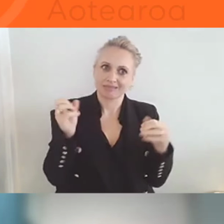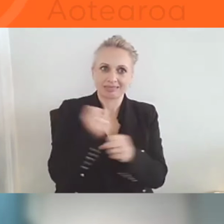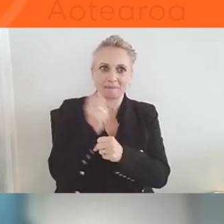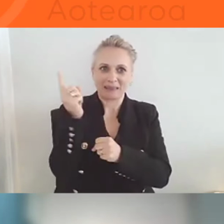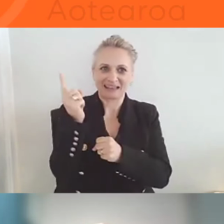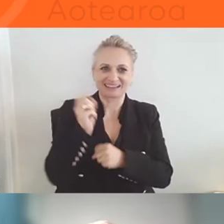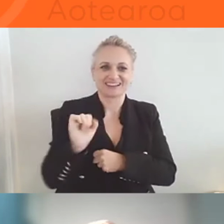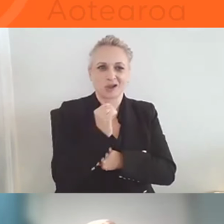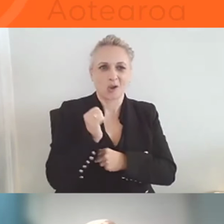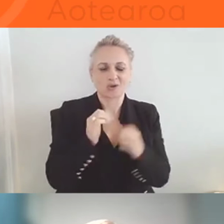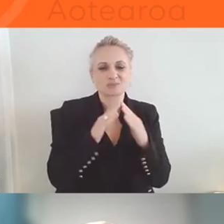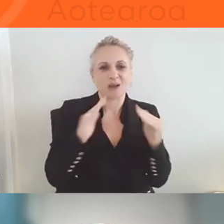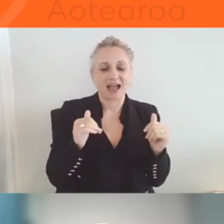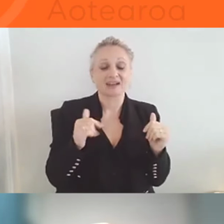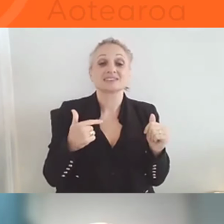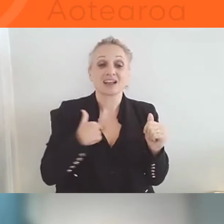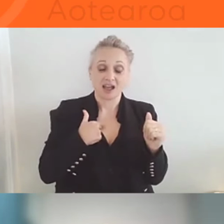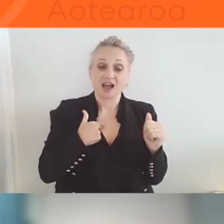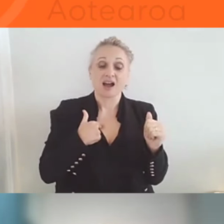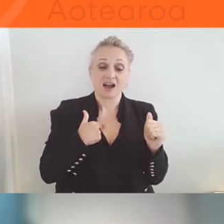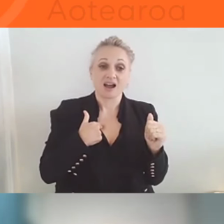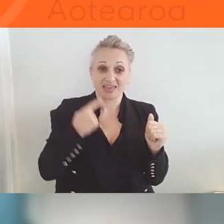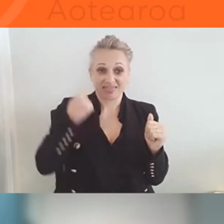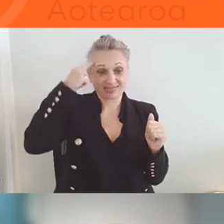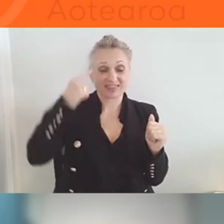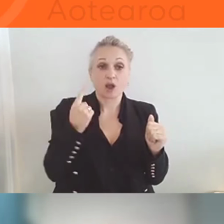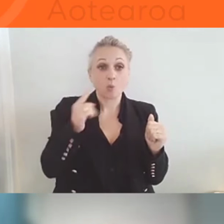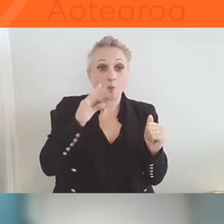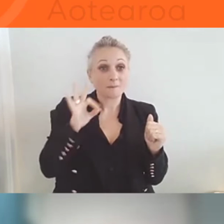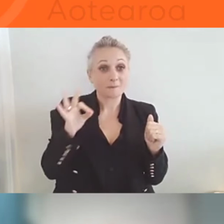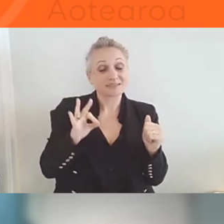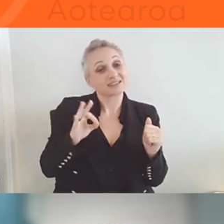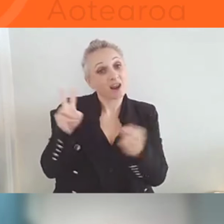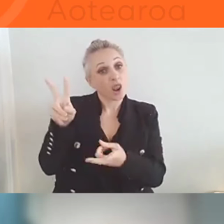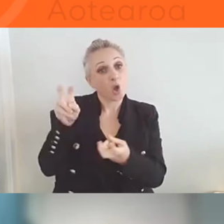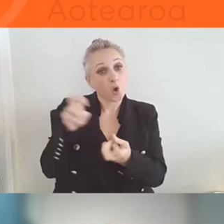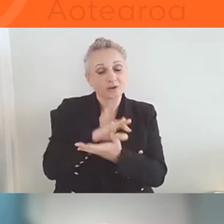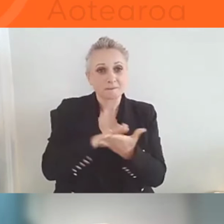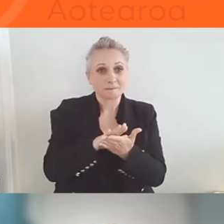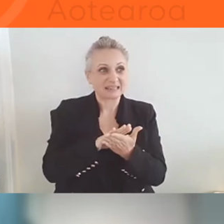home, a 1% loan would let me fix the fence issues, among other things,